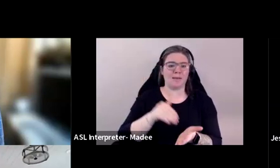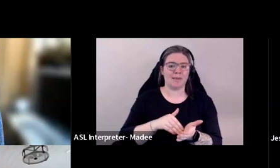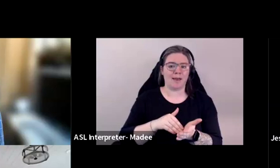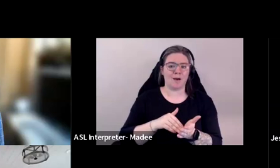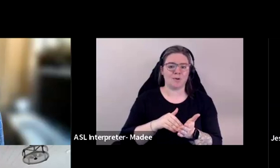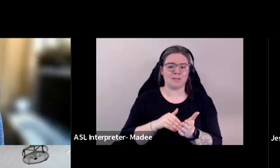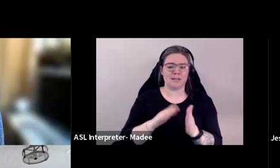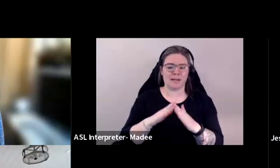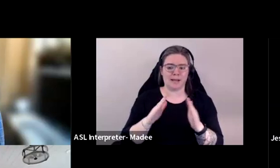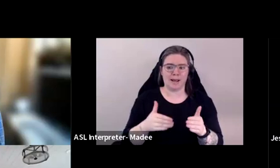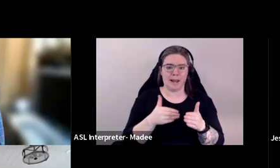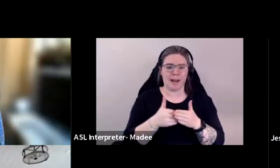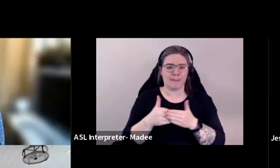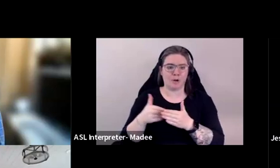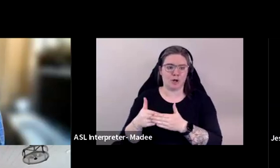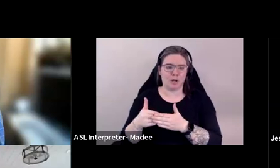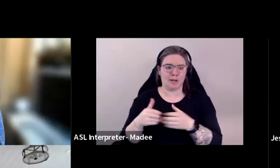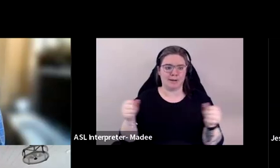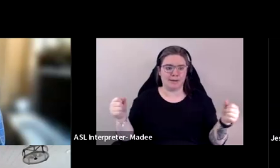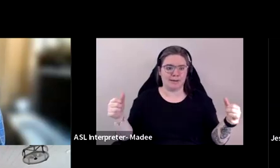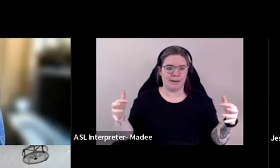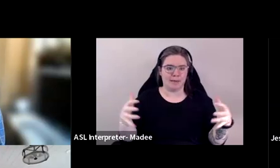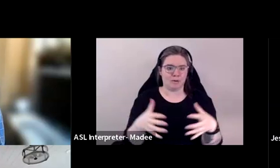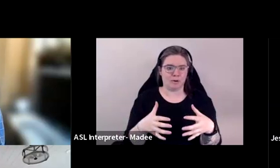Maria Cordova: and so several neighborhoods that are facing